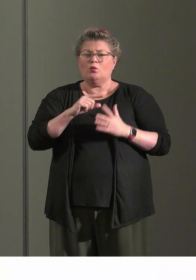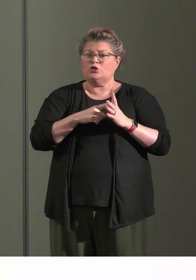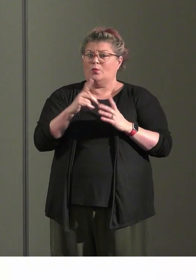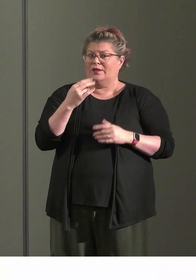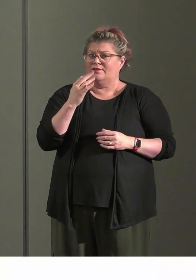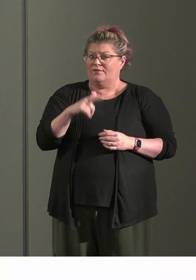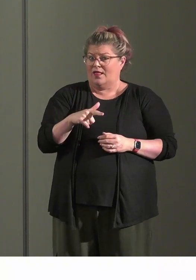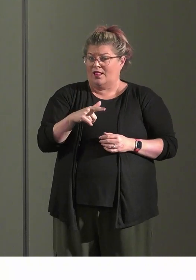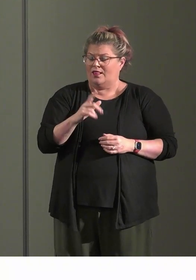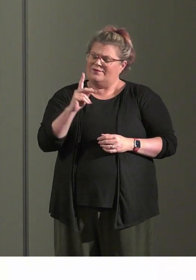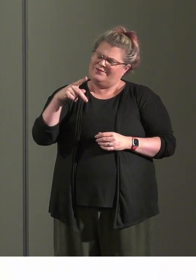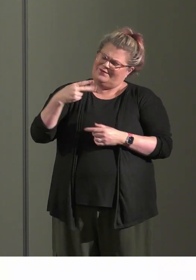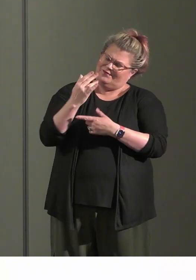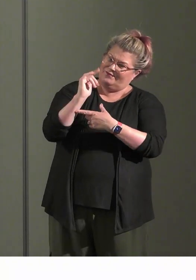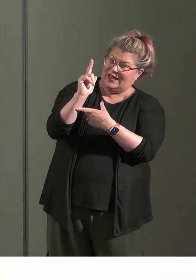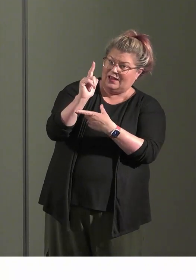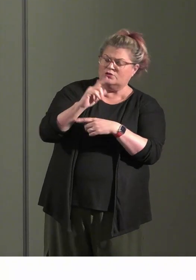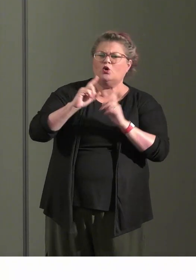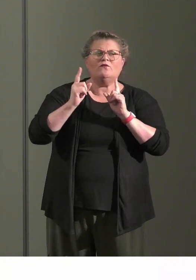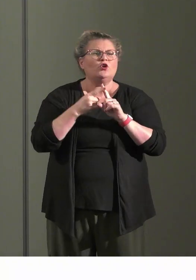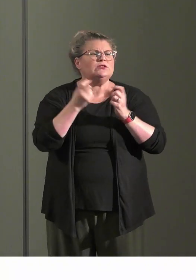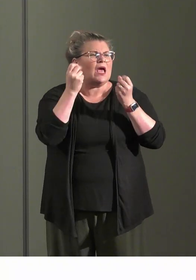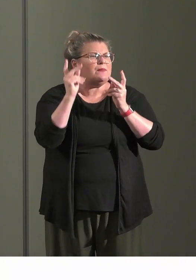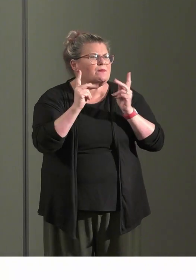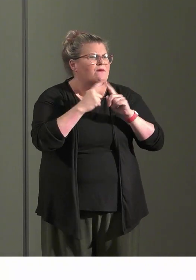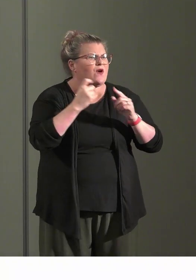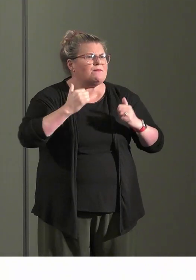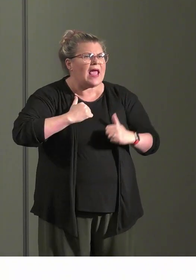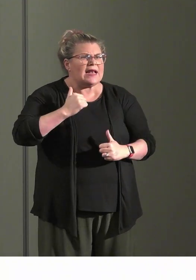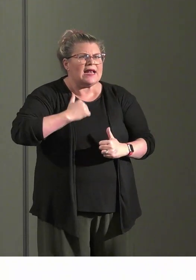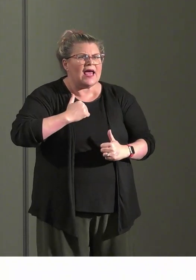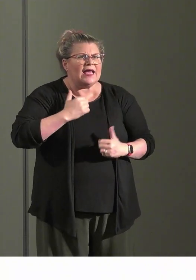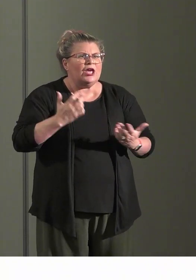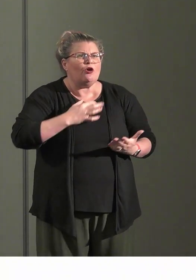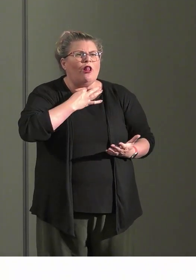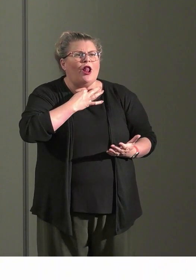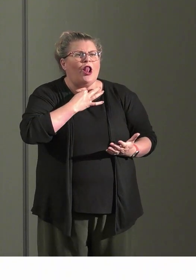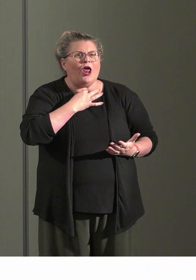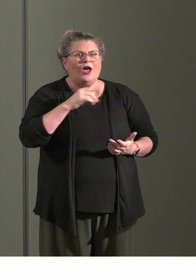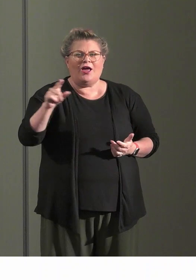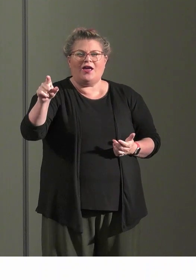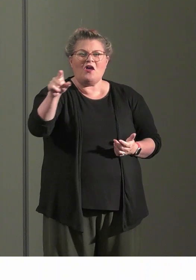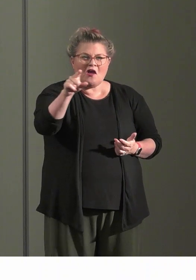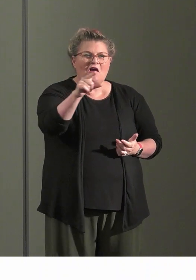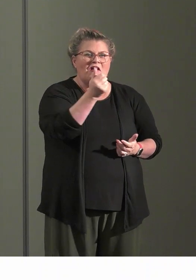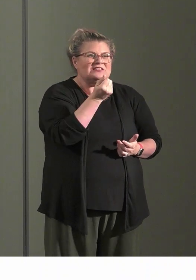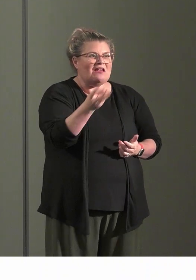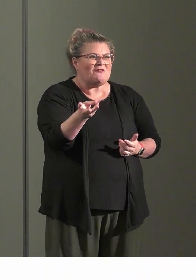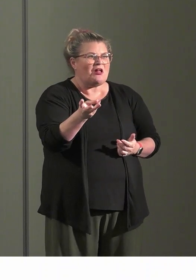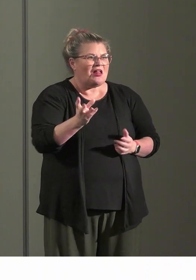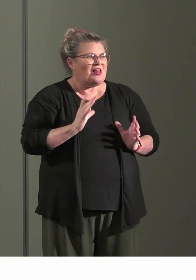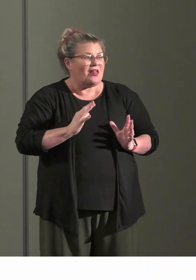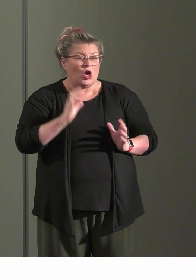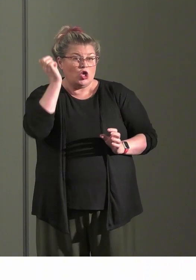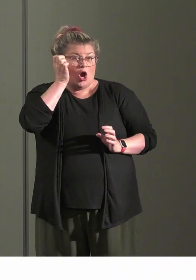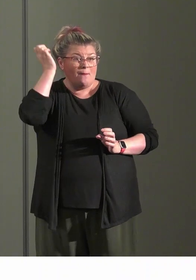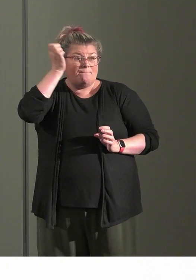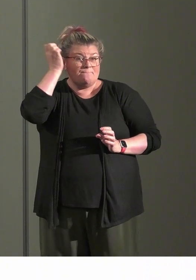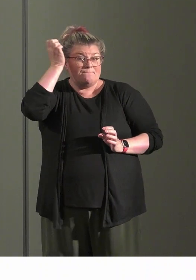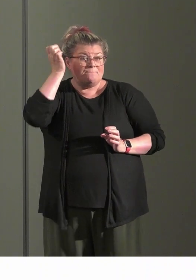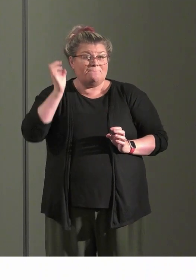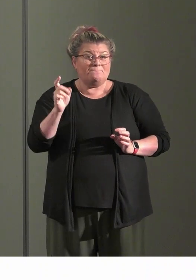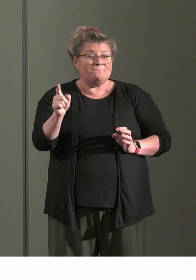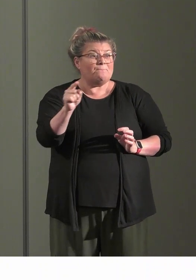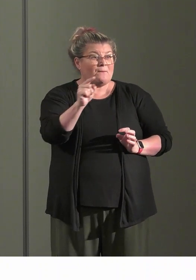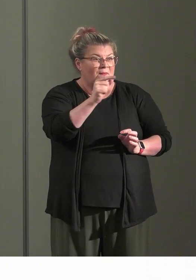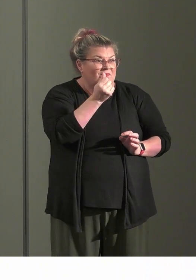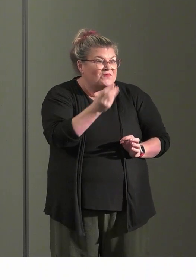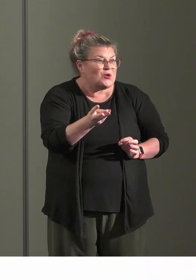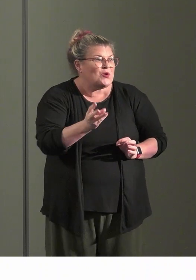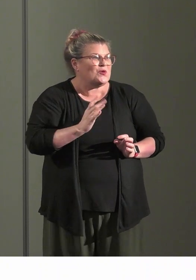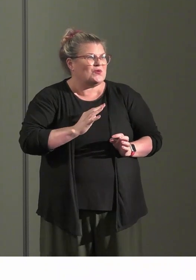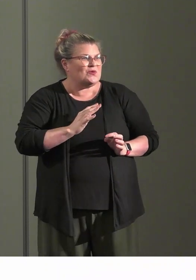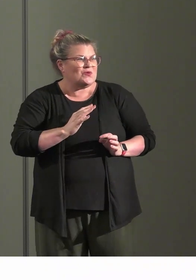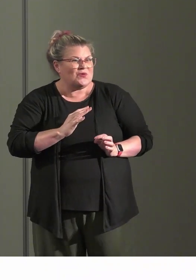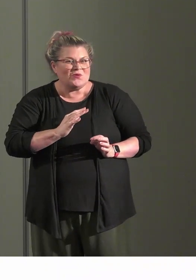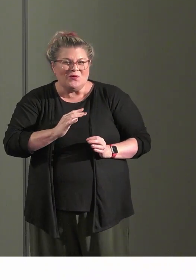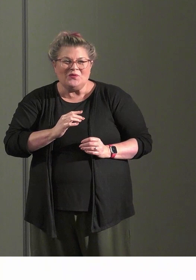you before we do how many are from Canada. How about Europe? A few. The rest U.S. base trying to